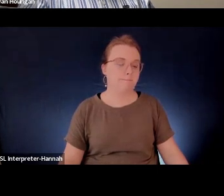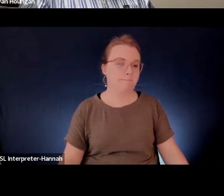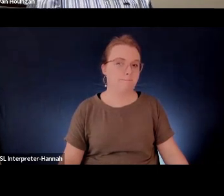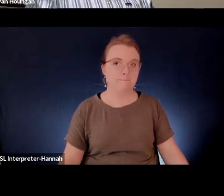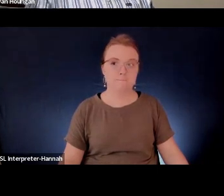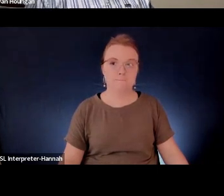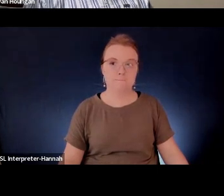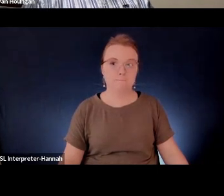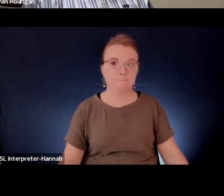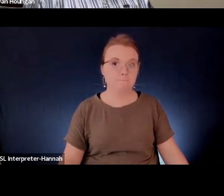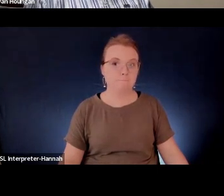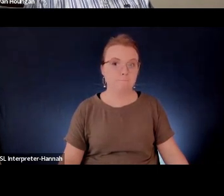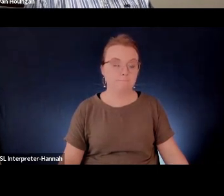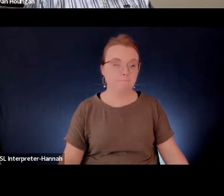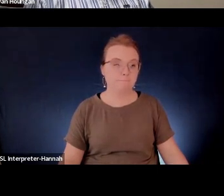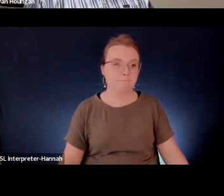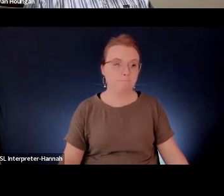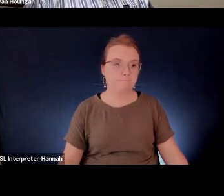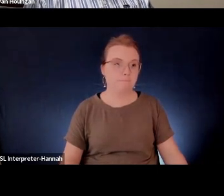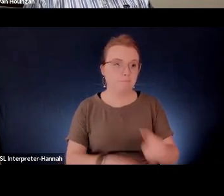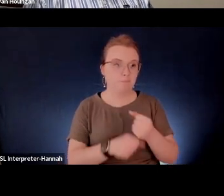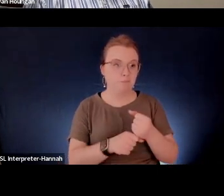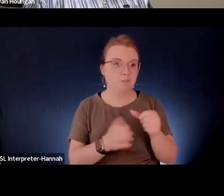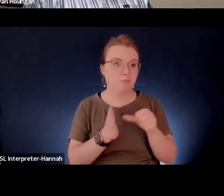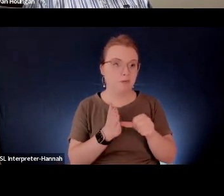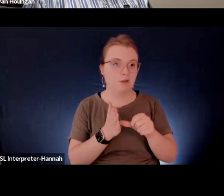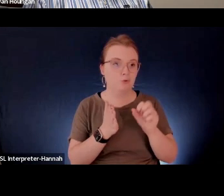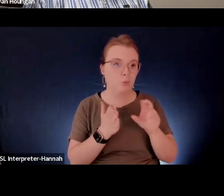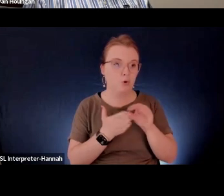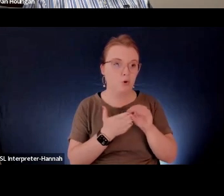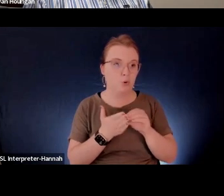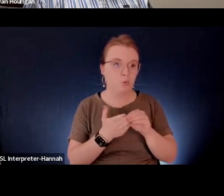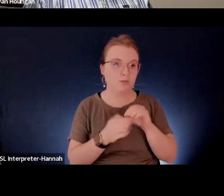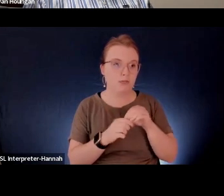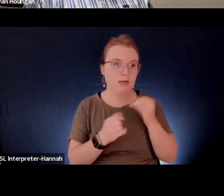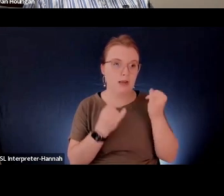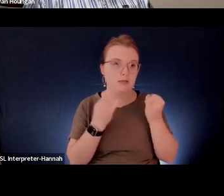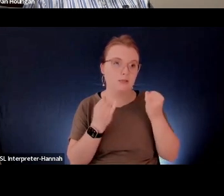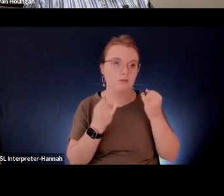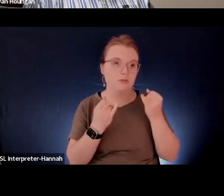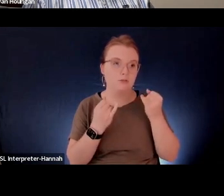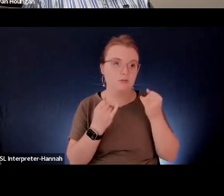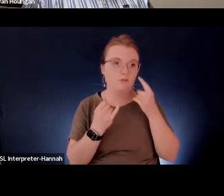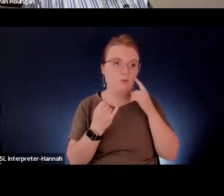Create a pages or notes in ideas like for Jamboard. Excellent.